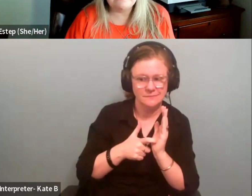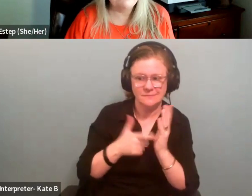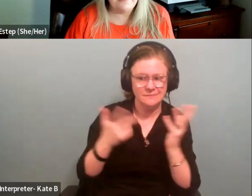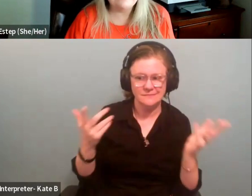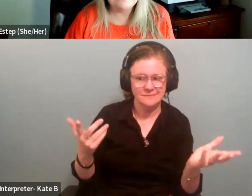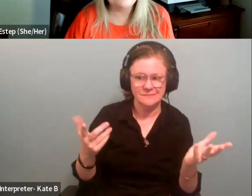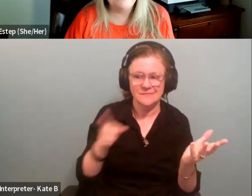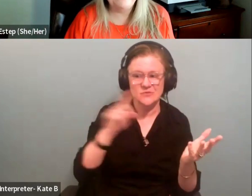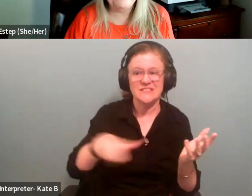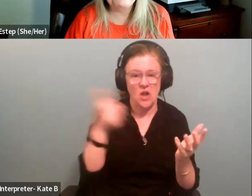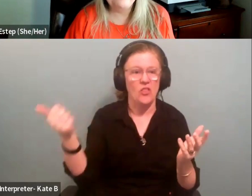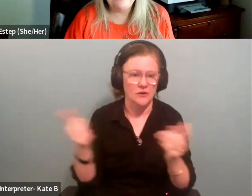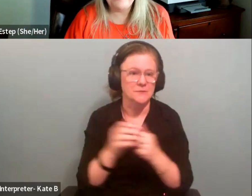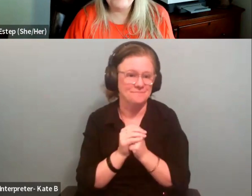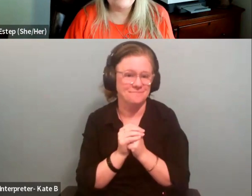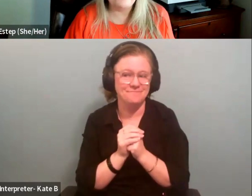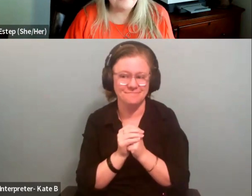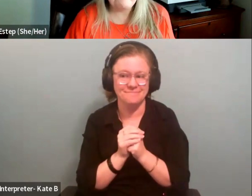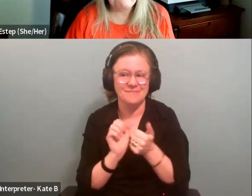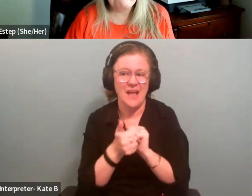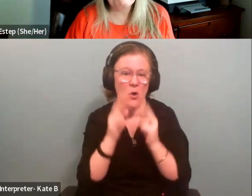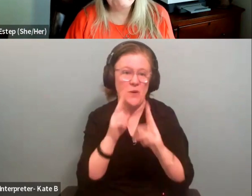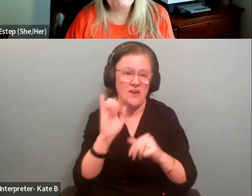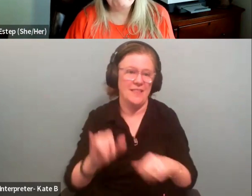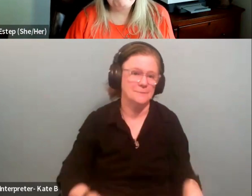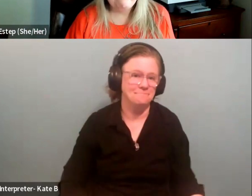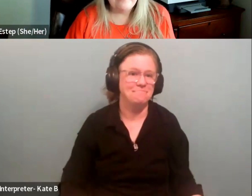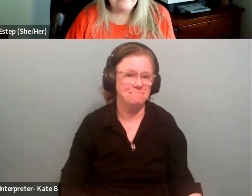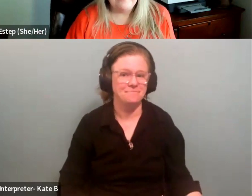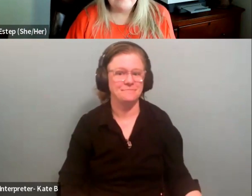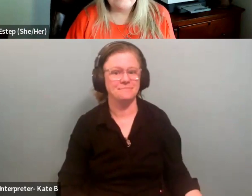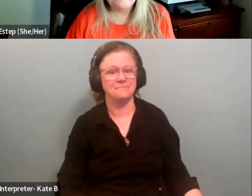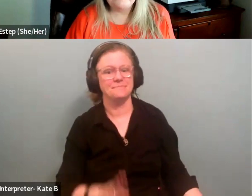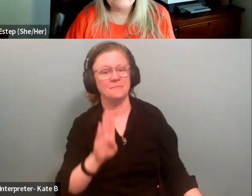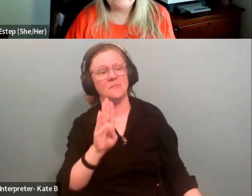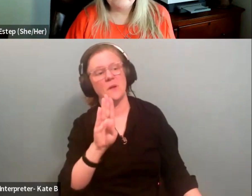something else? And how do we honor that? Wonderful, thank you. Thank you